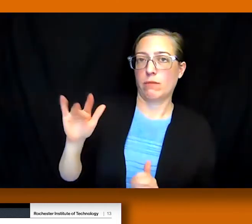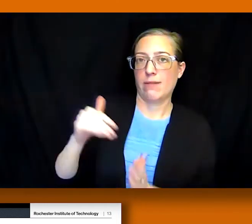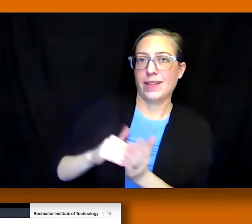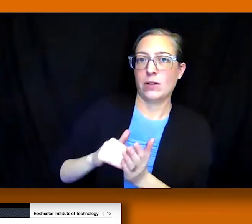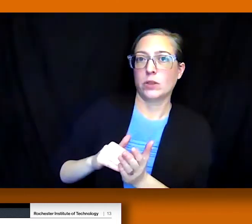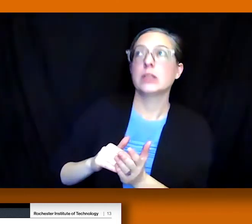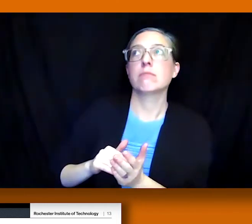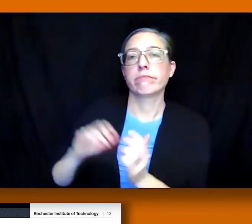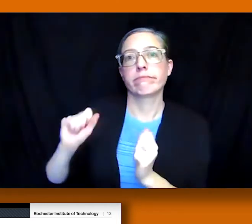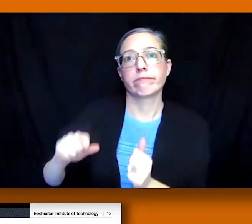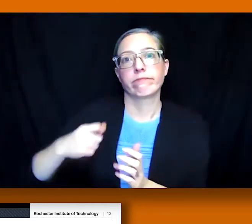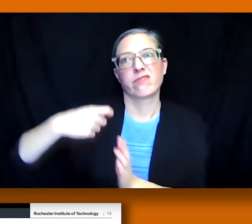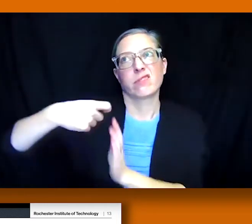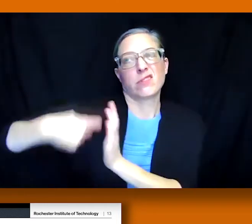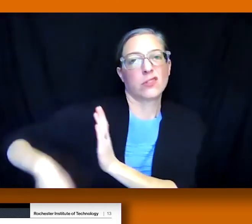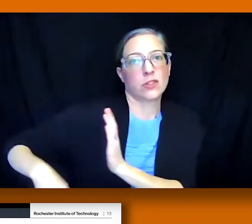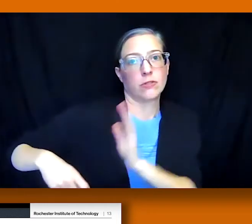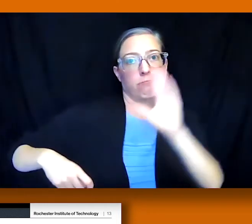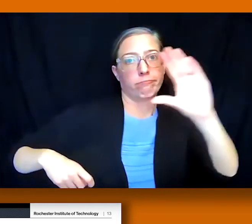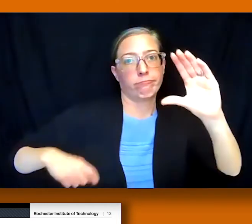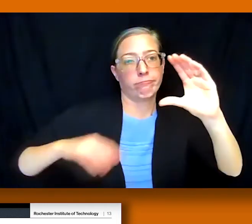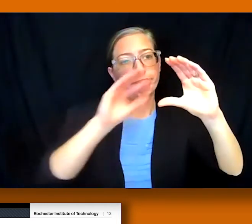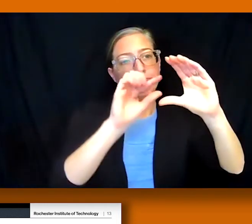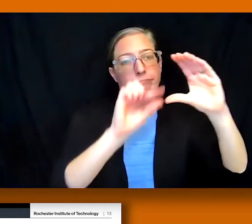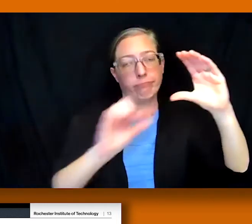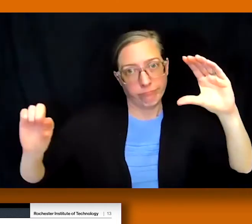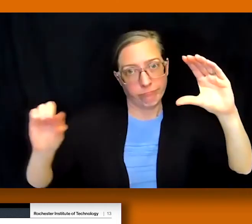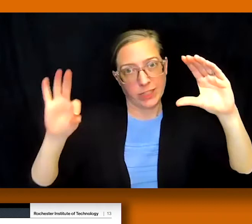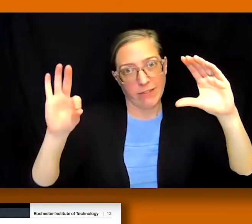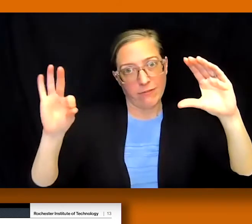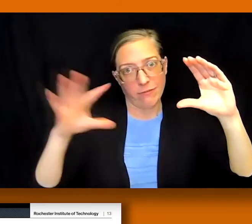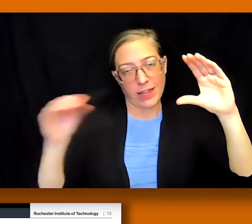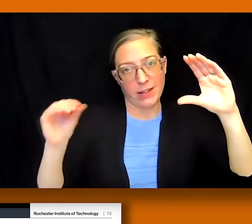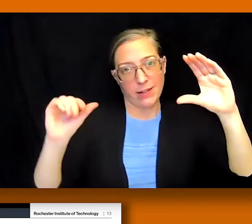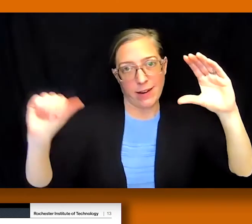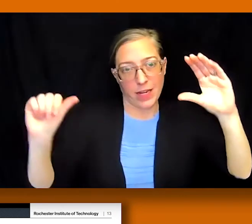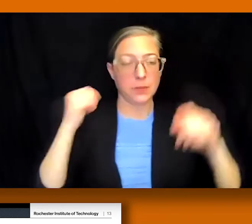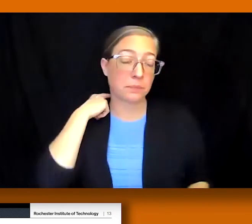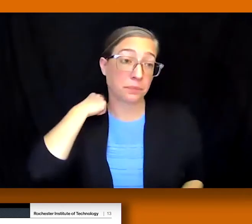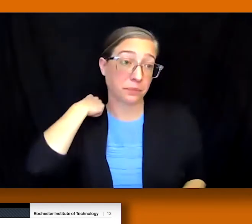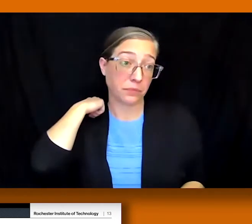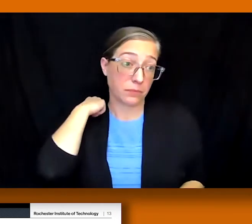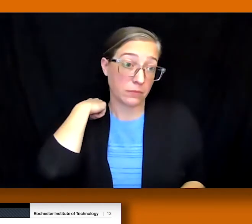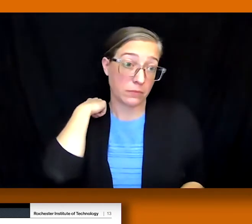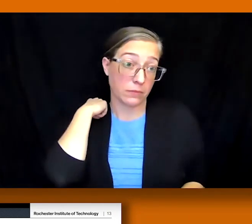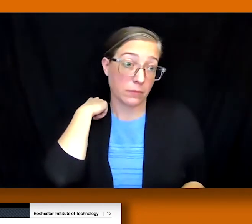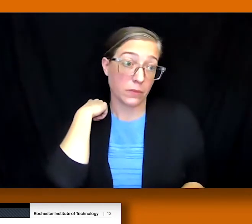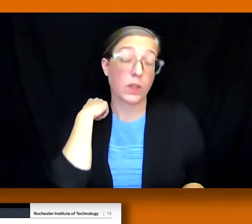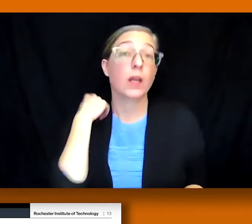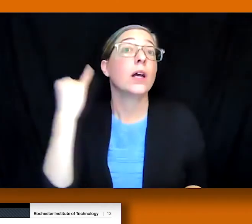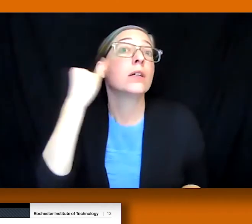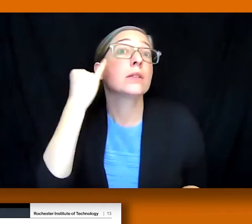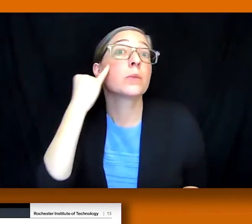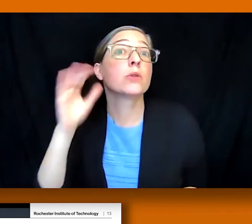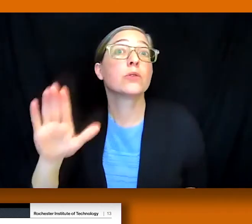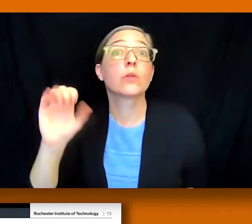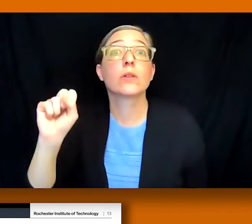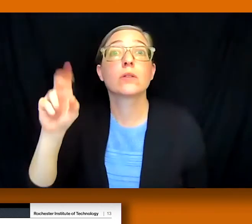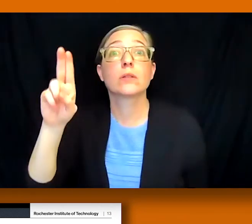So, if you have a $100,000 subaward and it's spread out over four years,